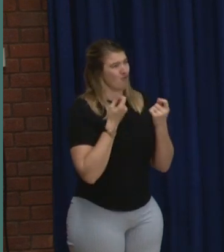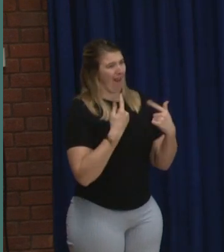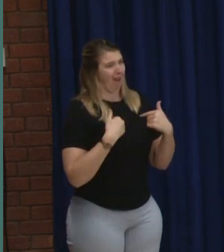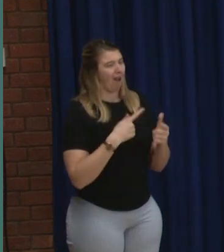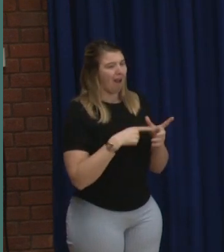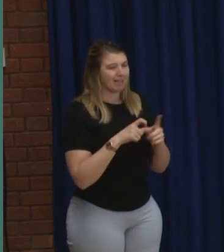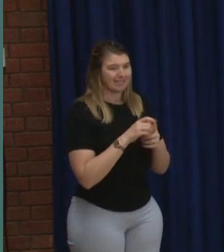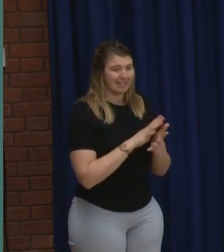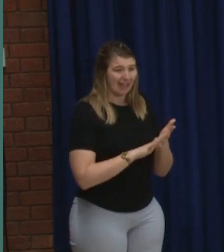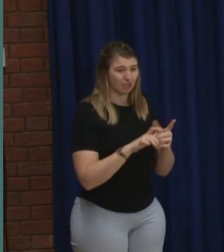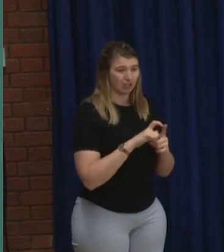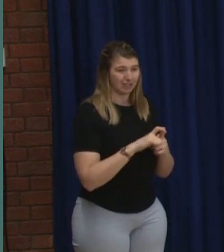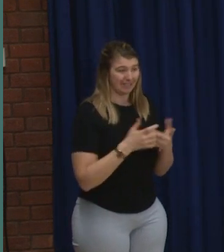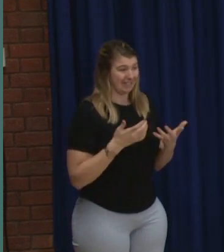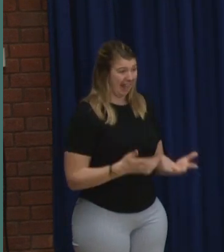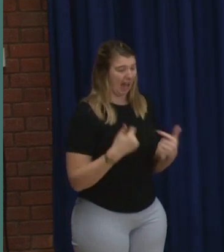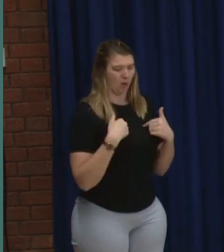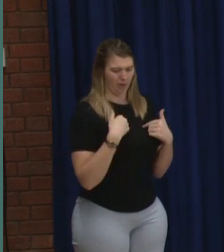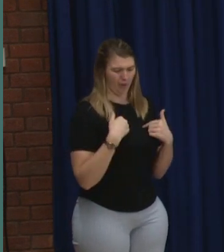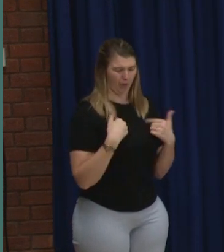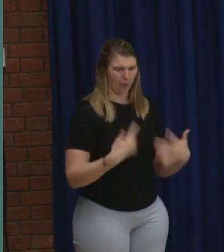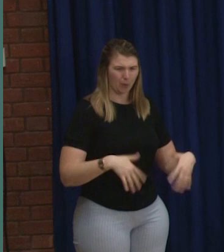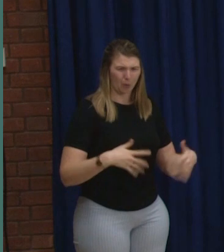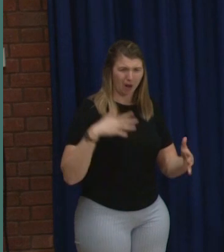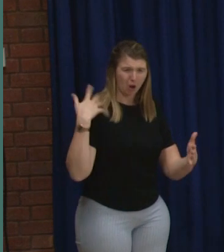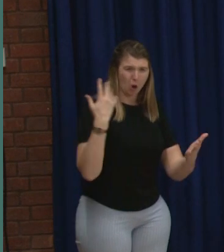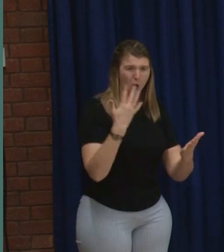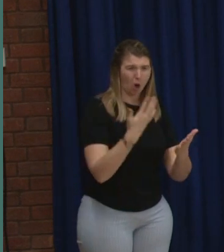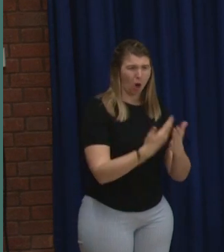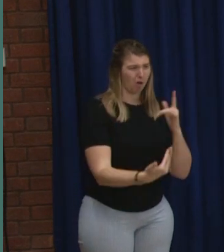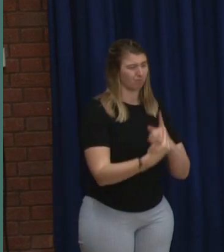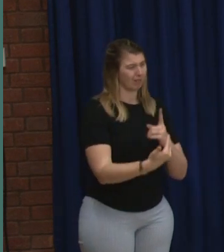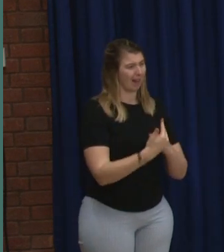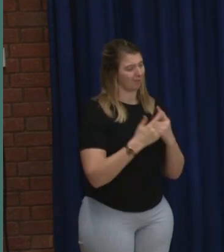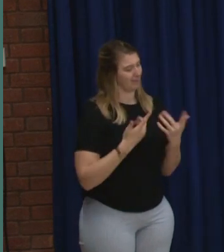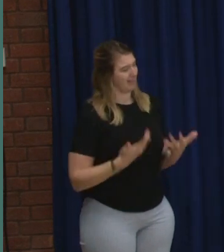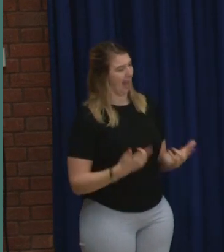life that it took so long. I'm now chair of the ADHD foundation in the UK, I've got a grandchild